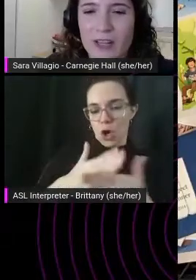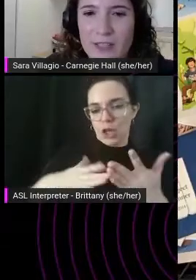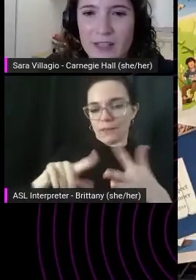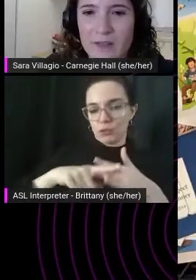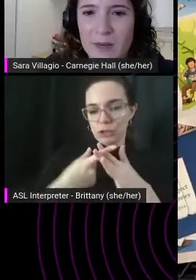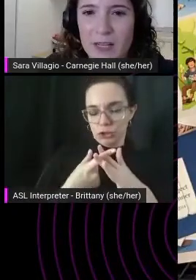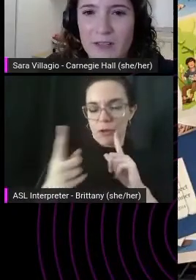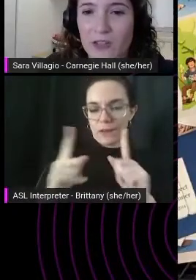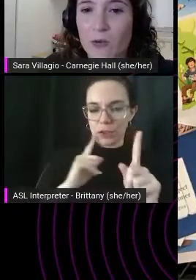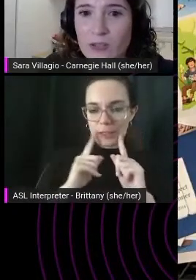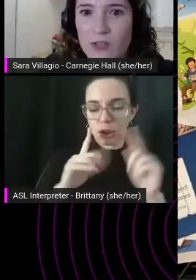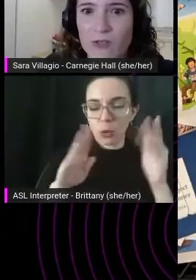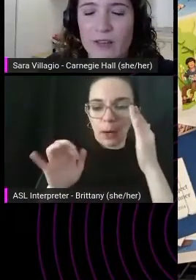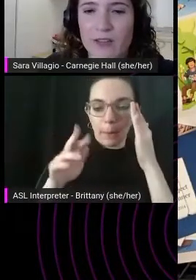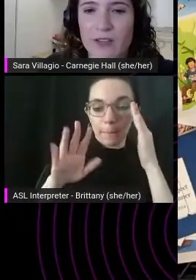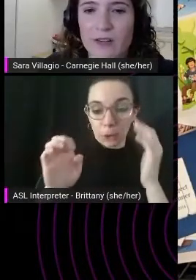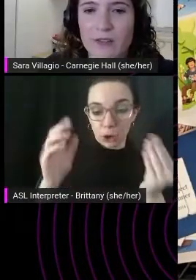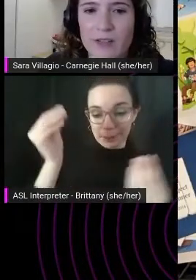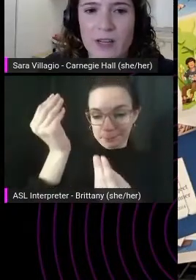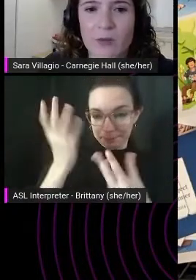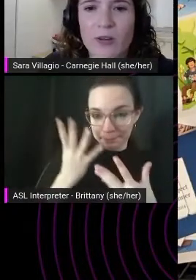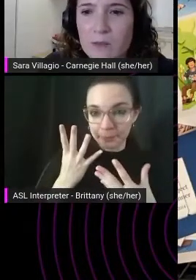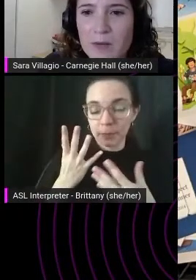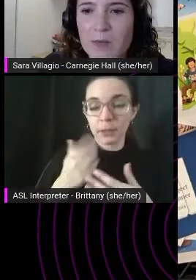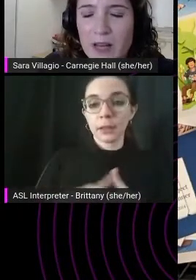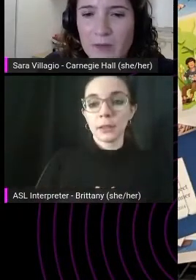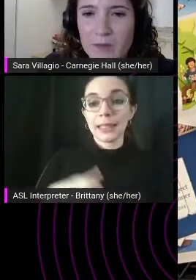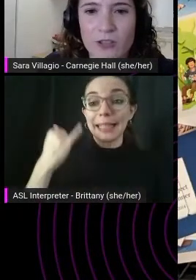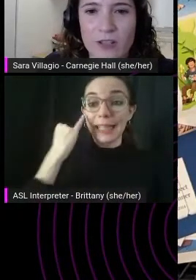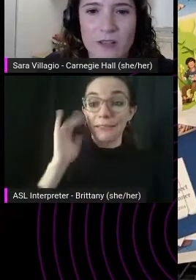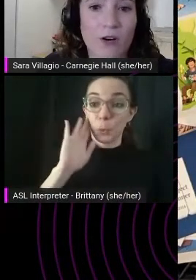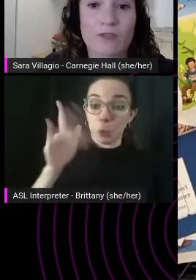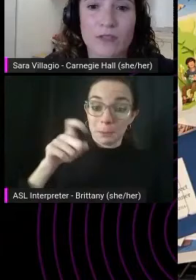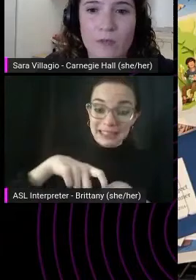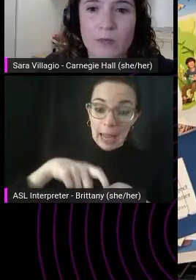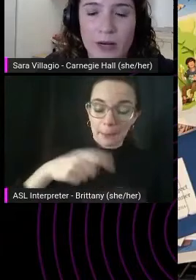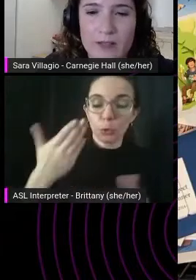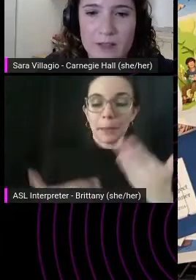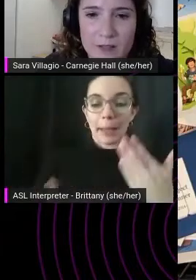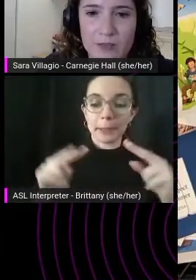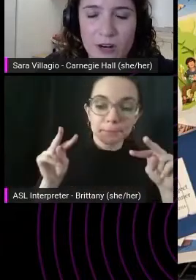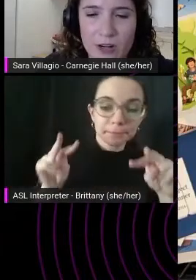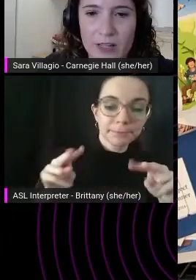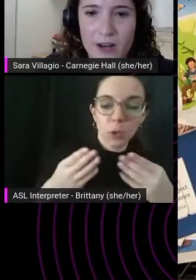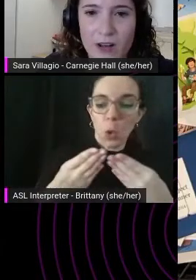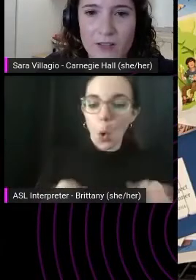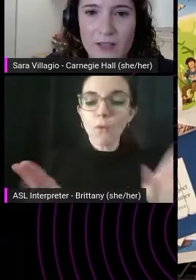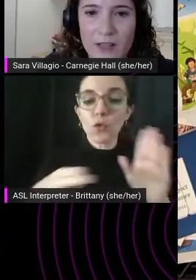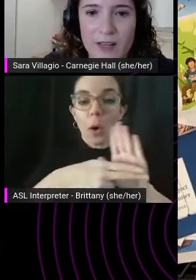the idea of or the question rather of whether it might be time to look at the overall brand system for Carnegie Hall.